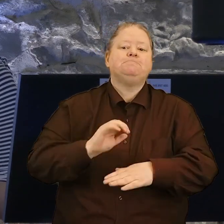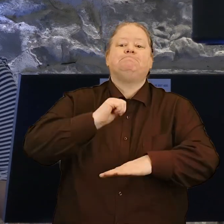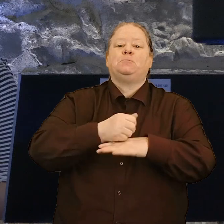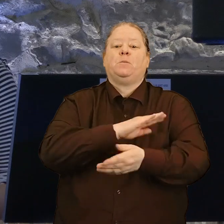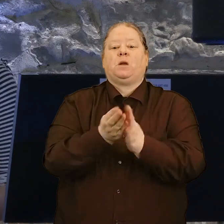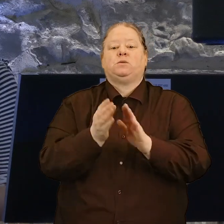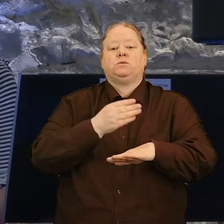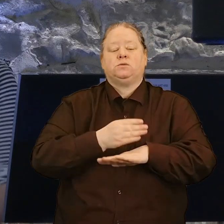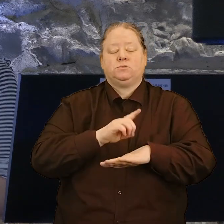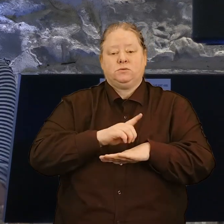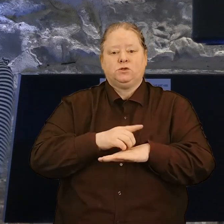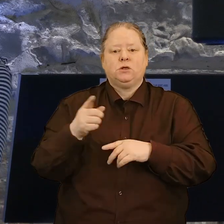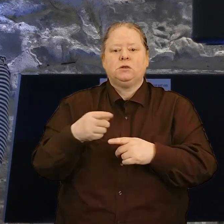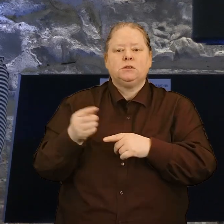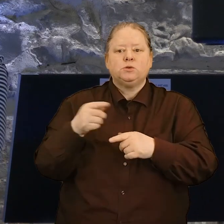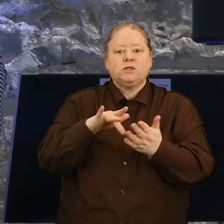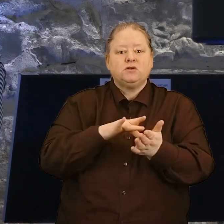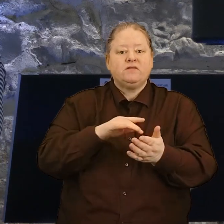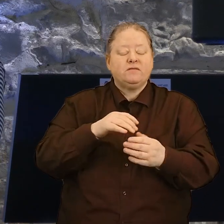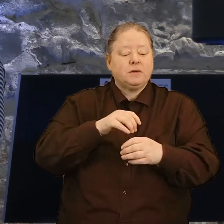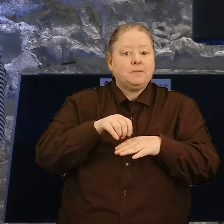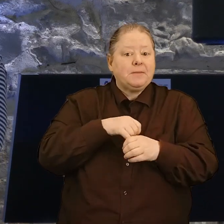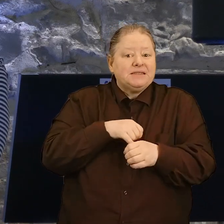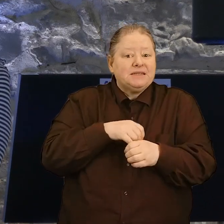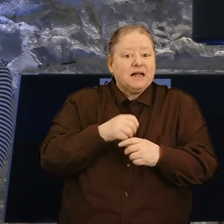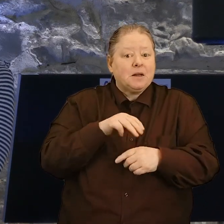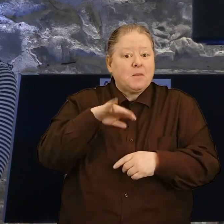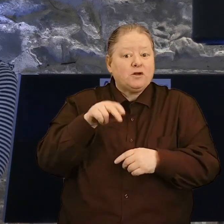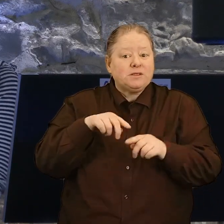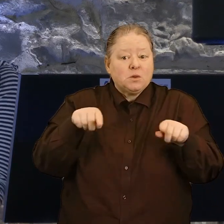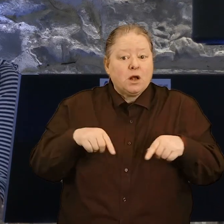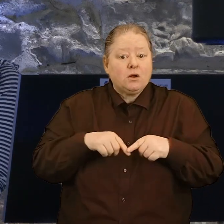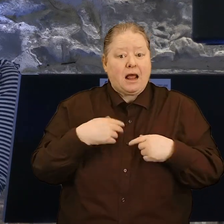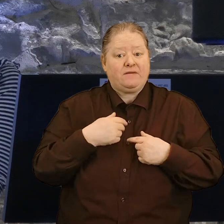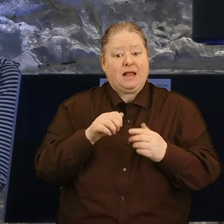brought him to the Centre of Medicine at Merrion Square, and I have his account books in the archive.